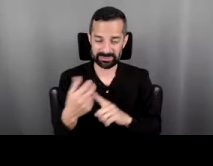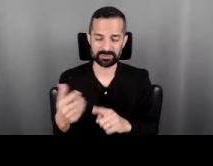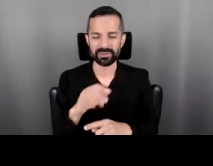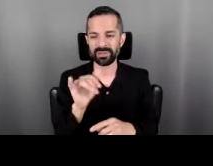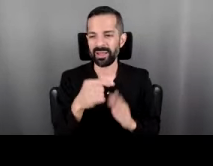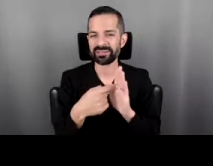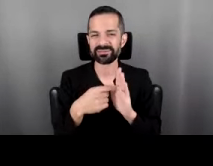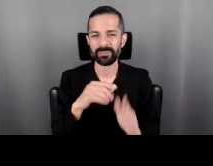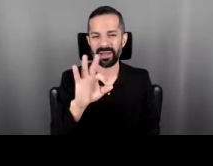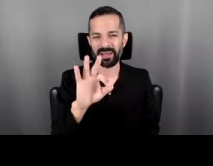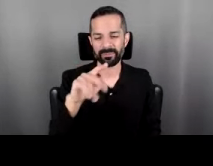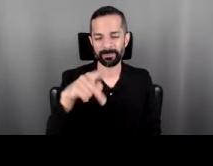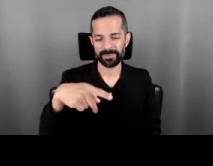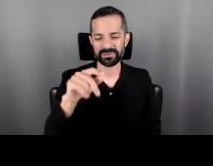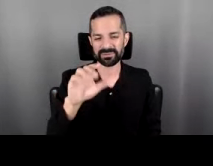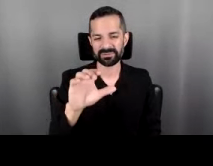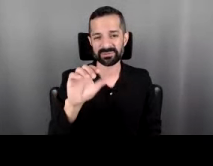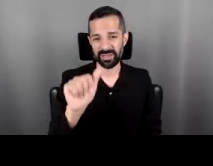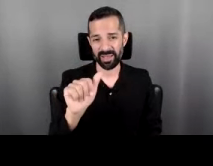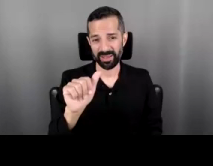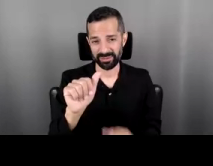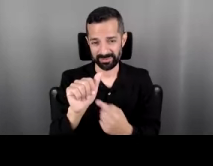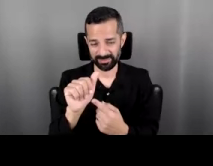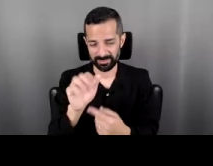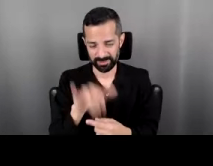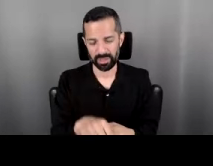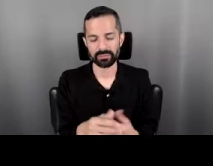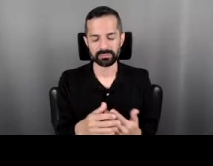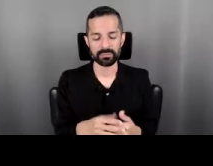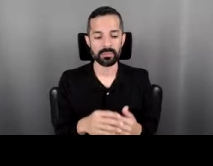That is going to depend then on the level of granularity,